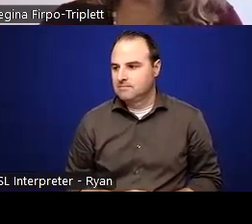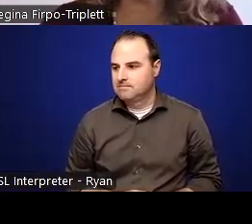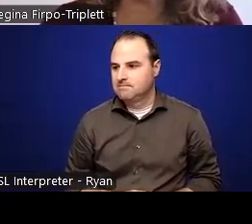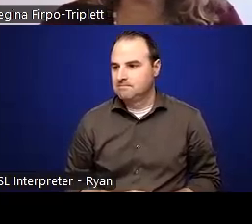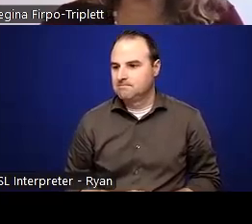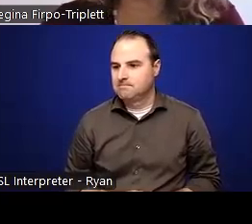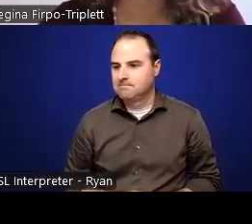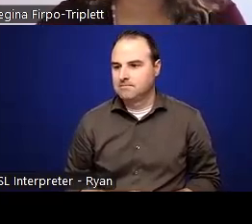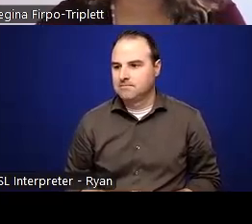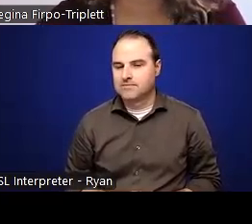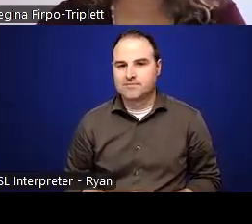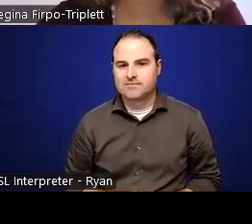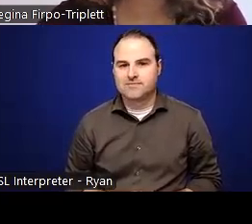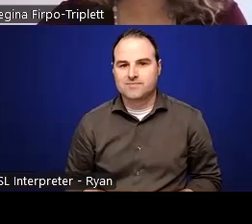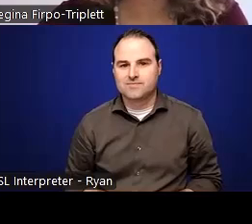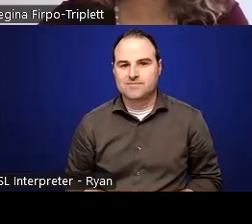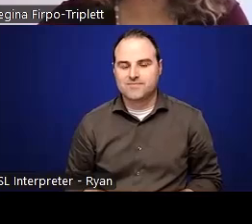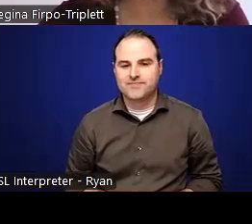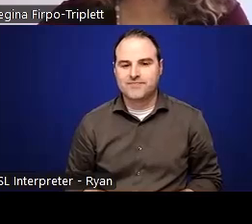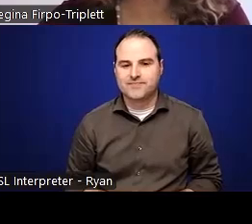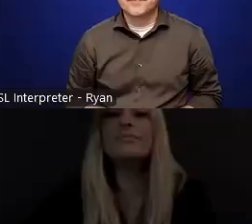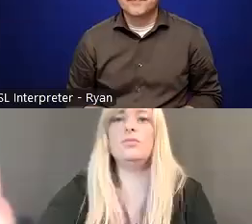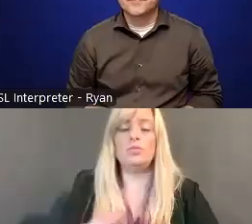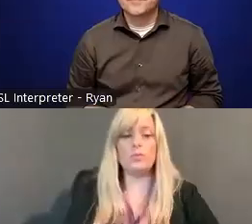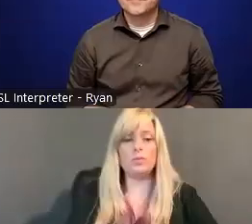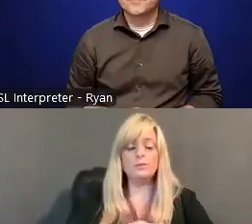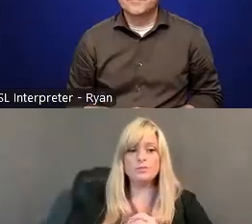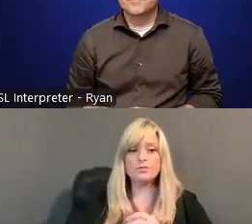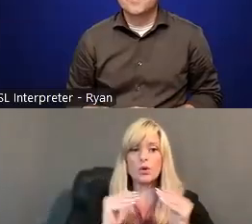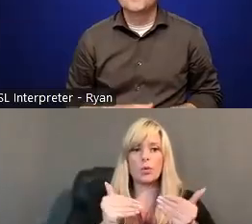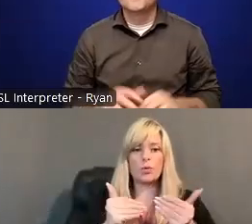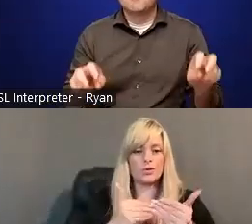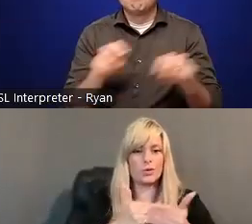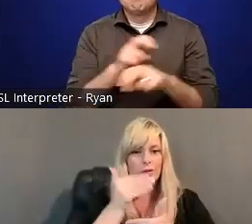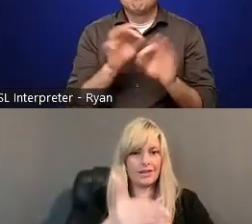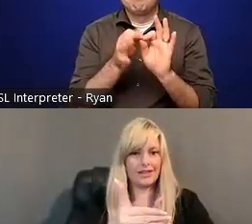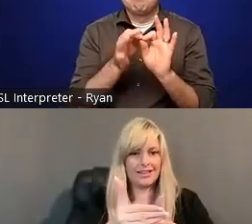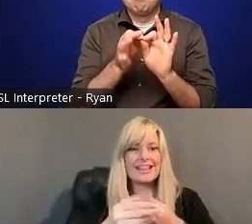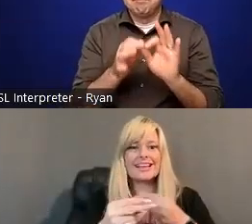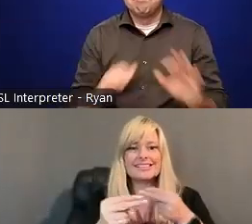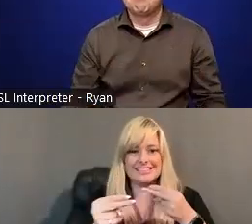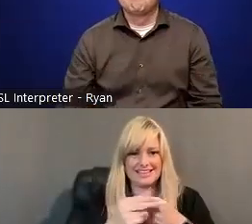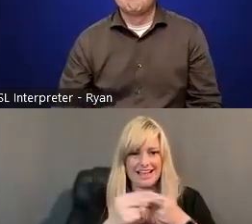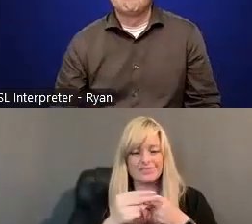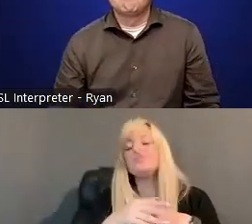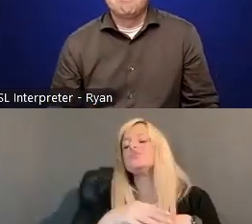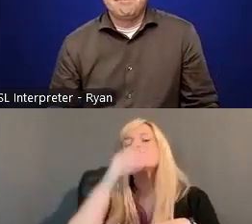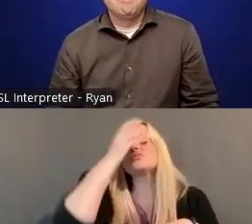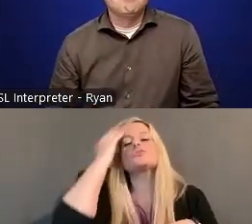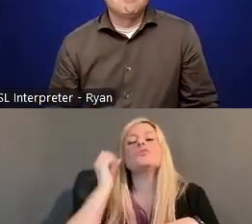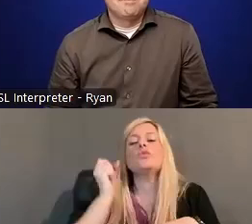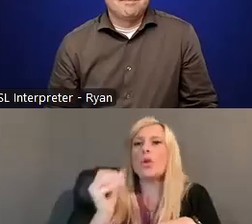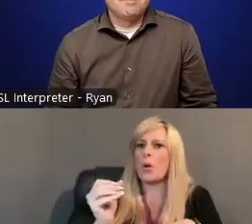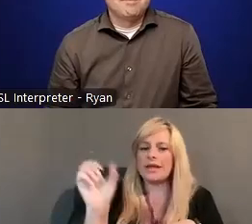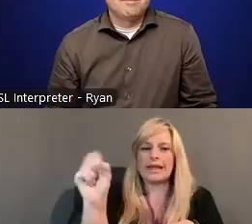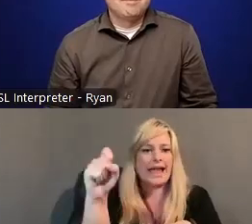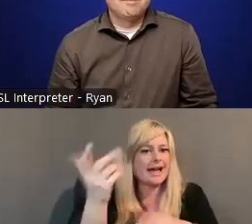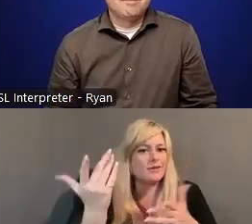Lane Edwards: So we can advance on to the next slide. So yeah, that's just an example of one